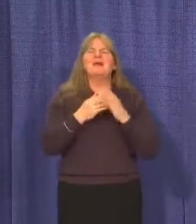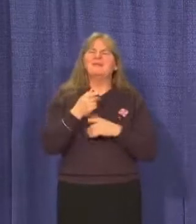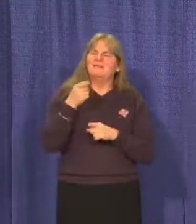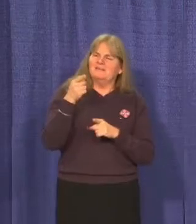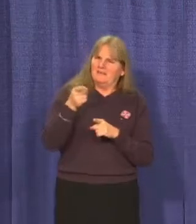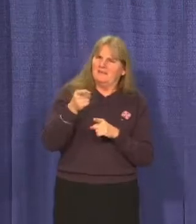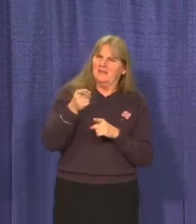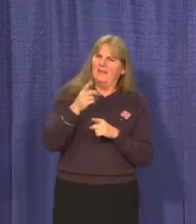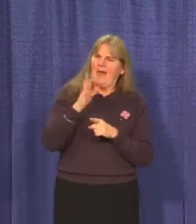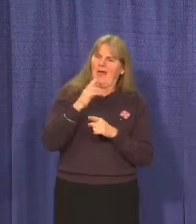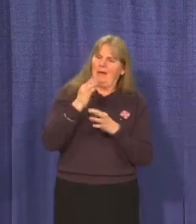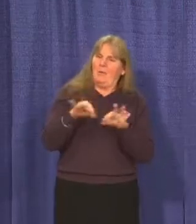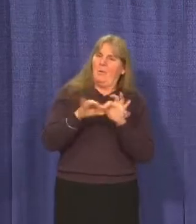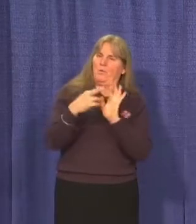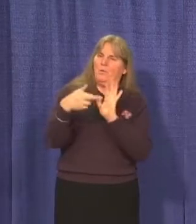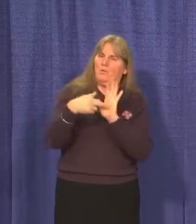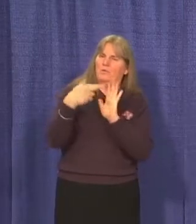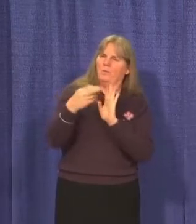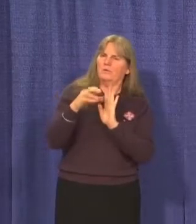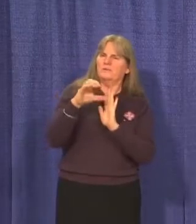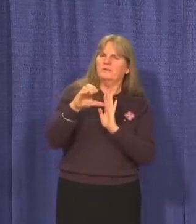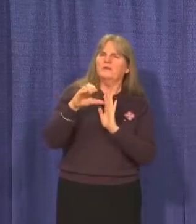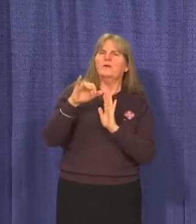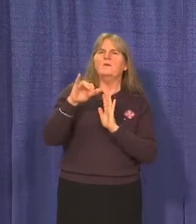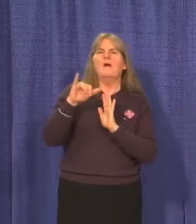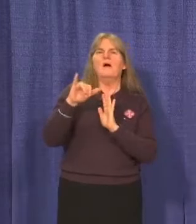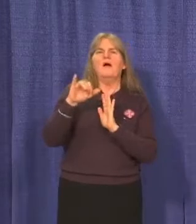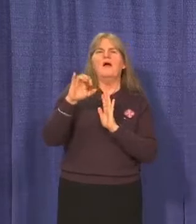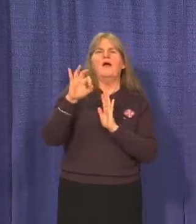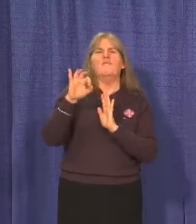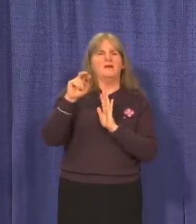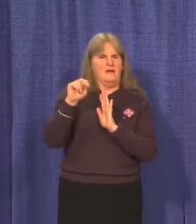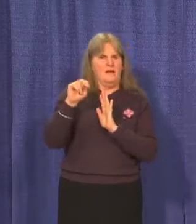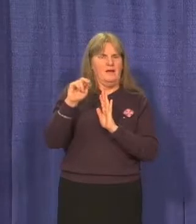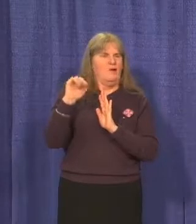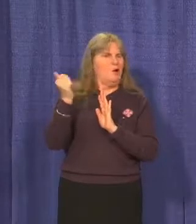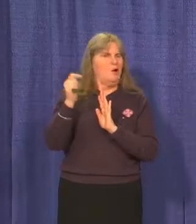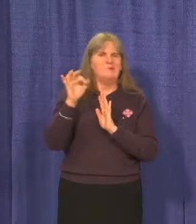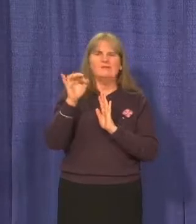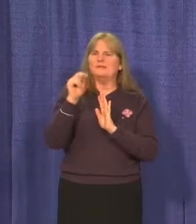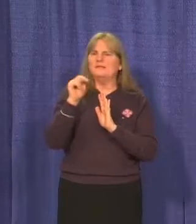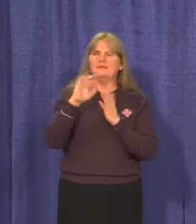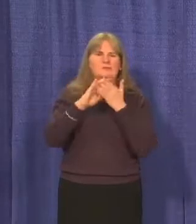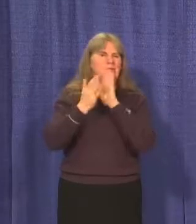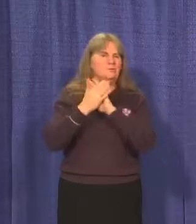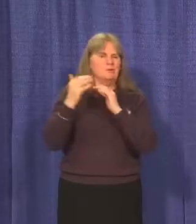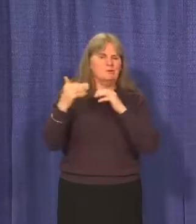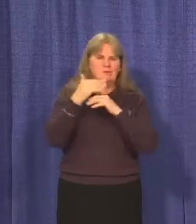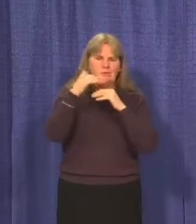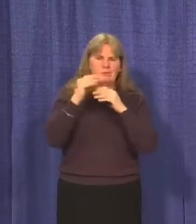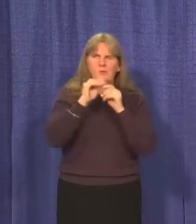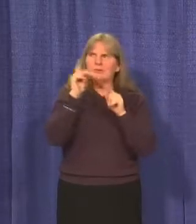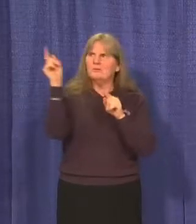I think it speaks to that important role that CYFN and all of the first nations are playing. Of course we have many direct